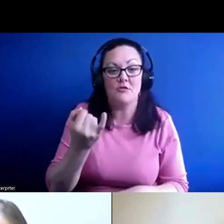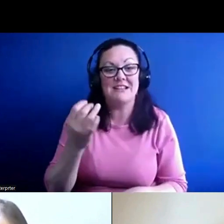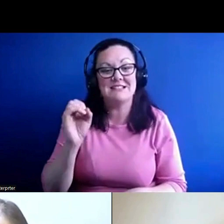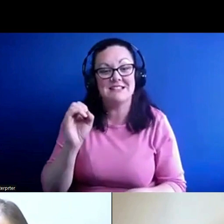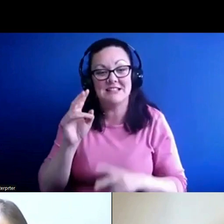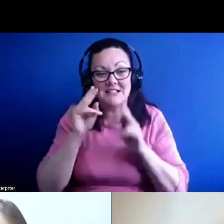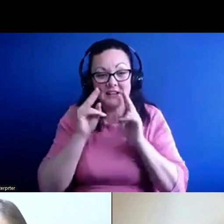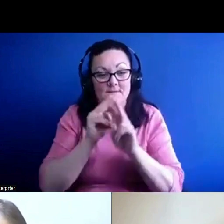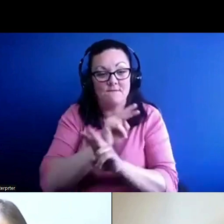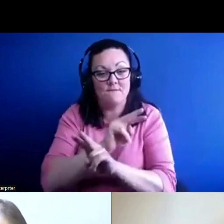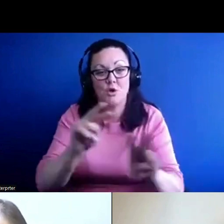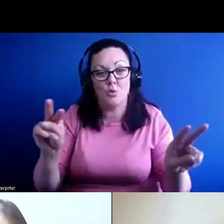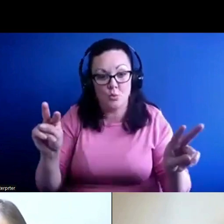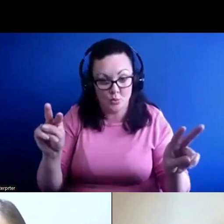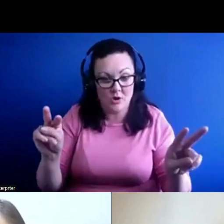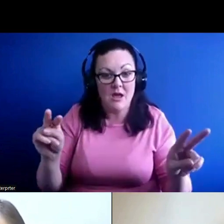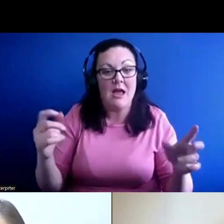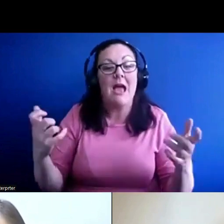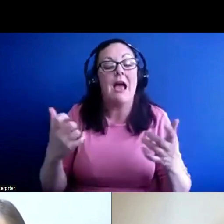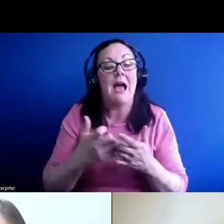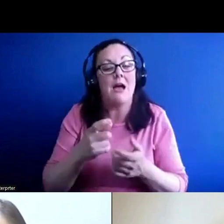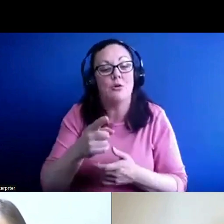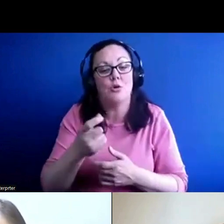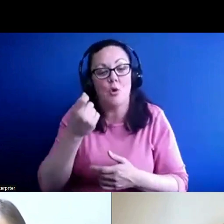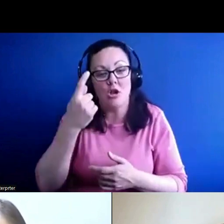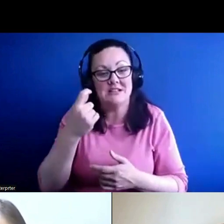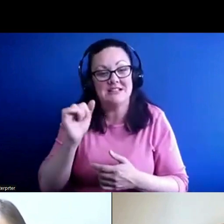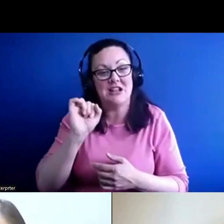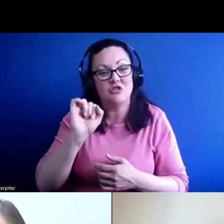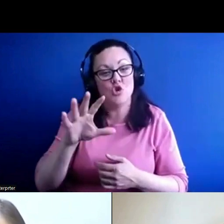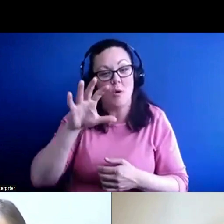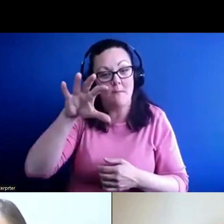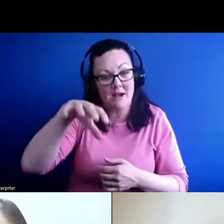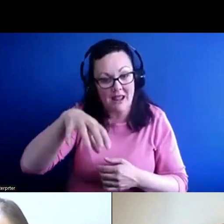on how you understand your place and build that understanding so